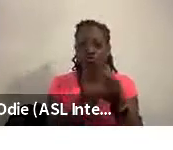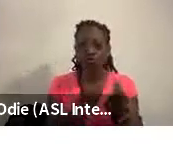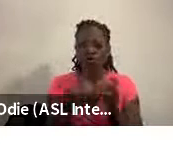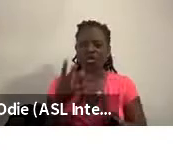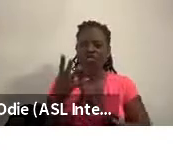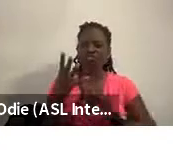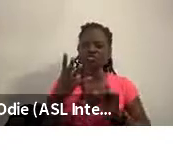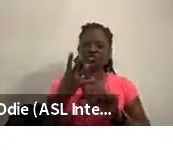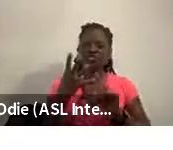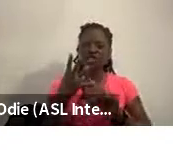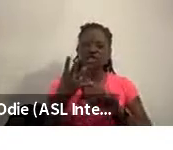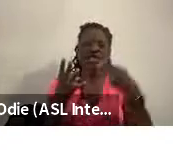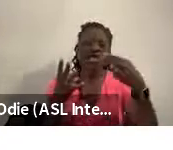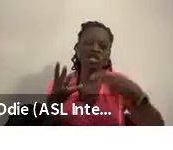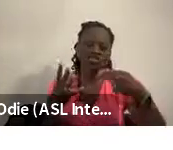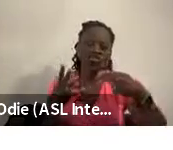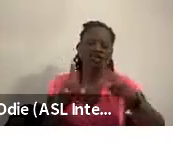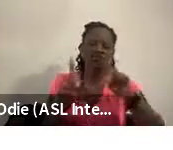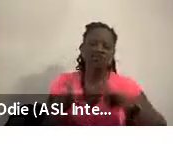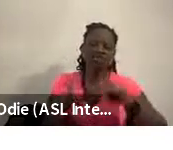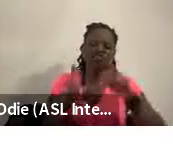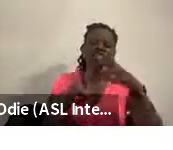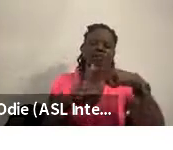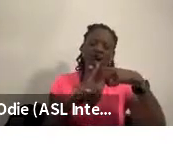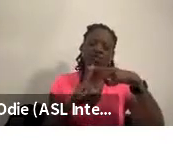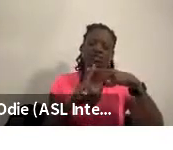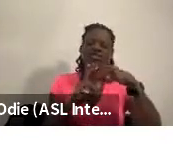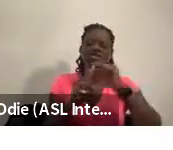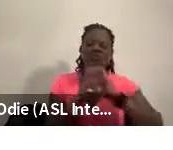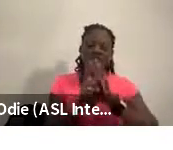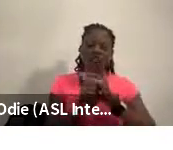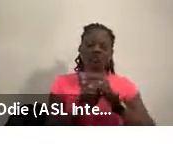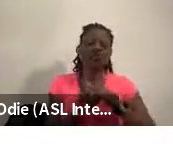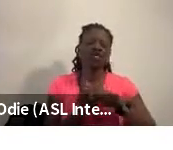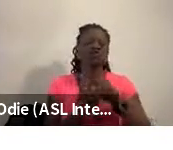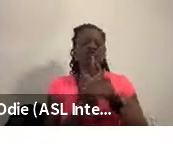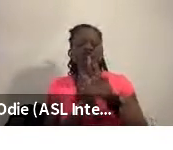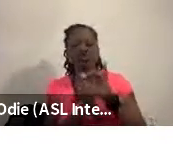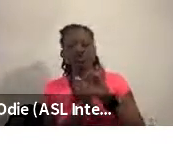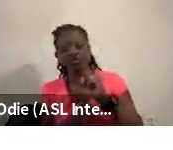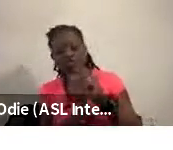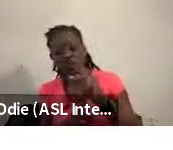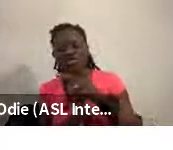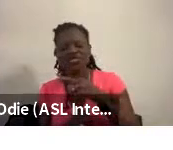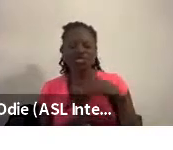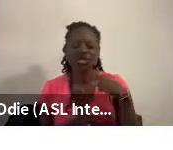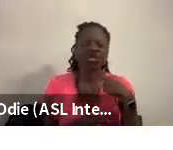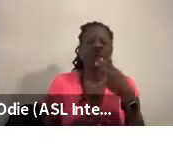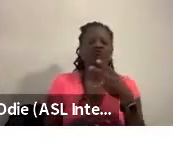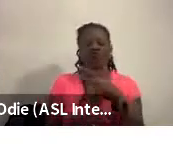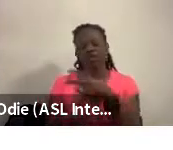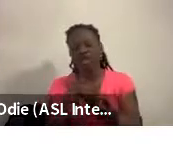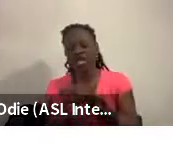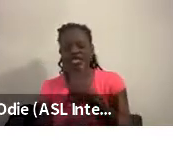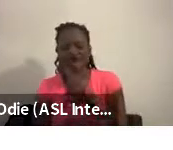history of testing covid positive self perceived risk of getting covid-19 and reasons for getting or not getting the vaccine.